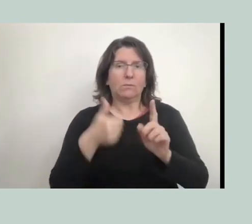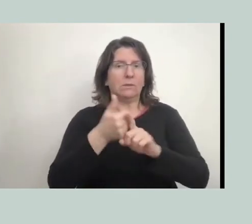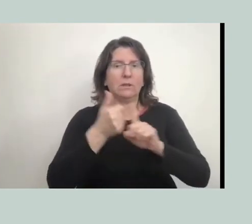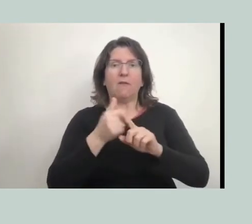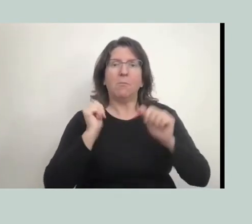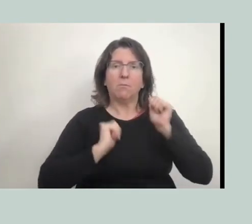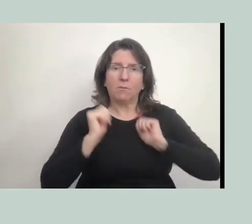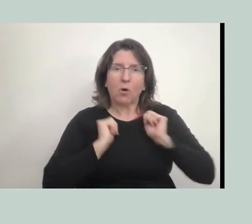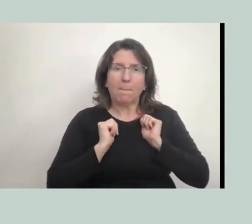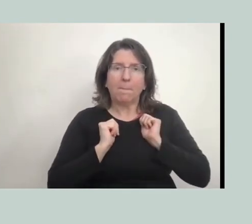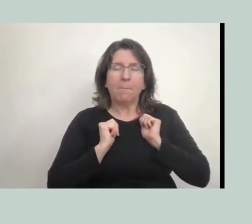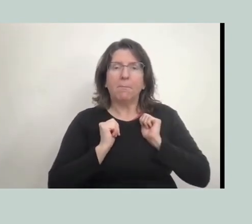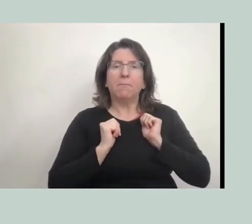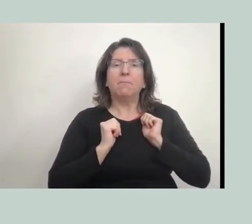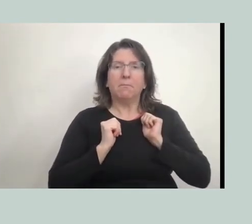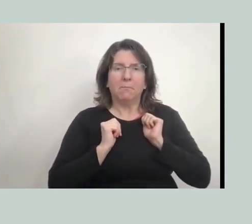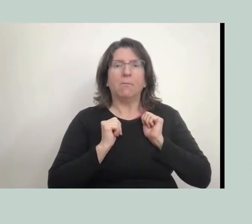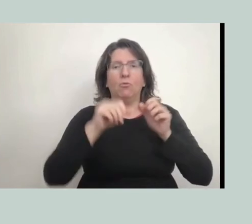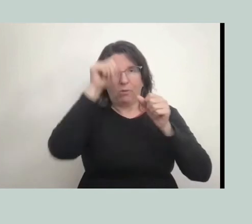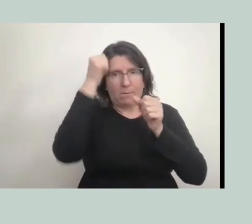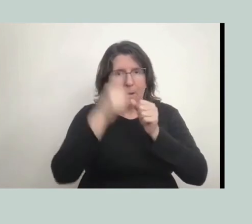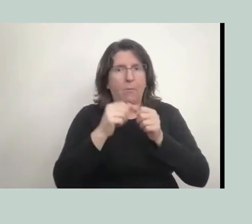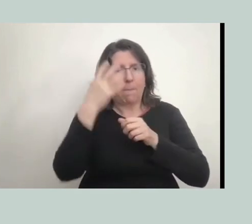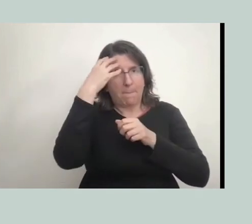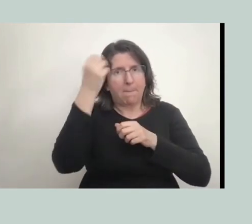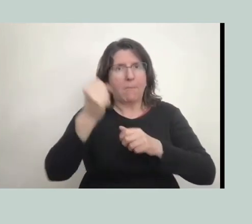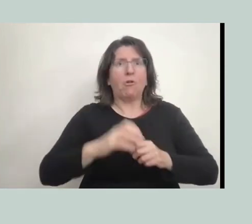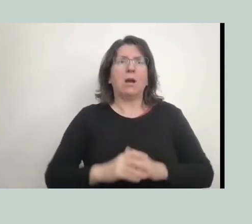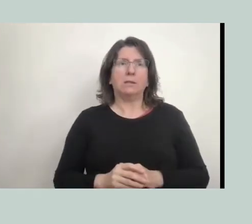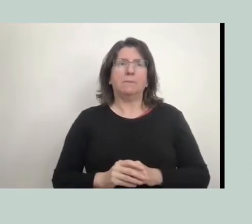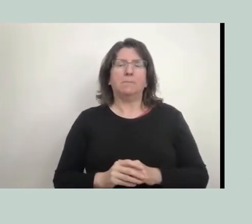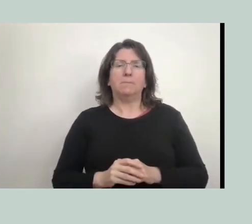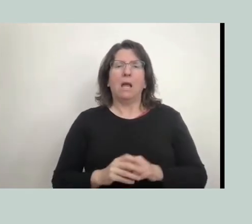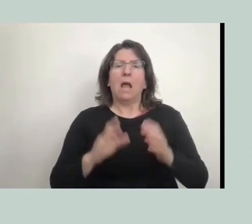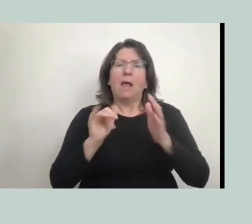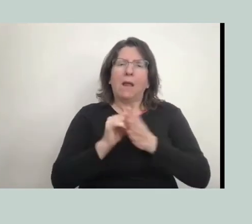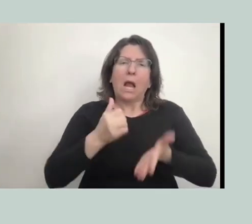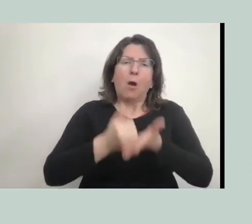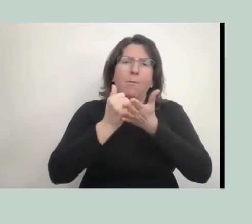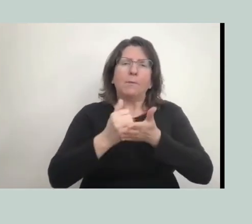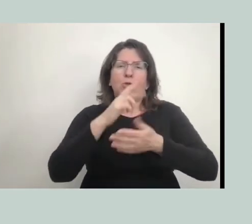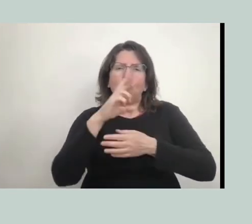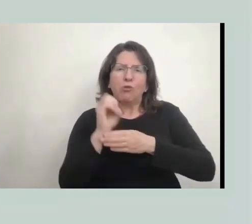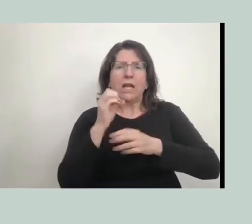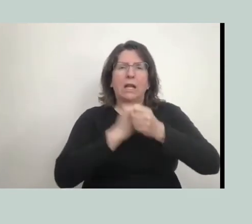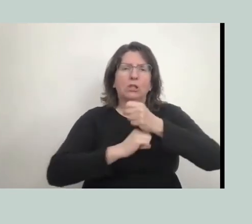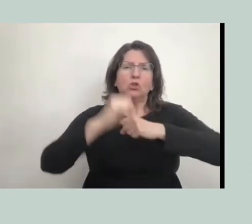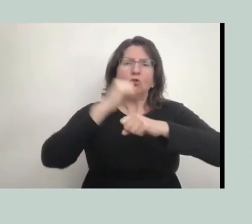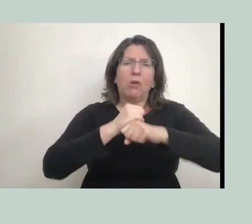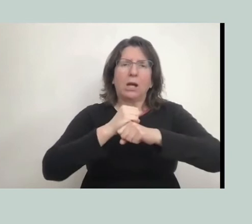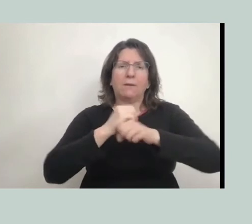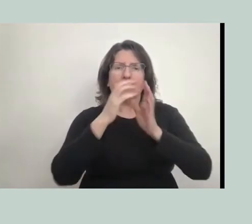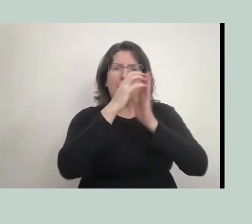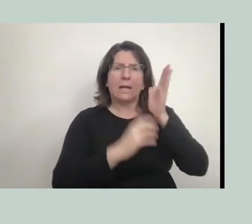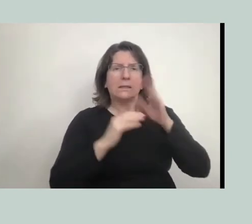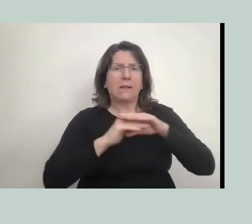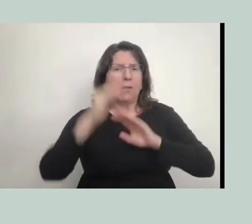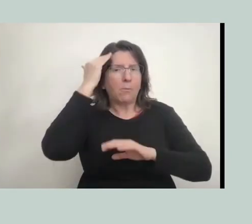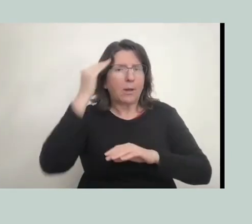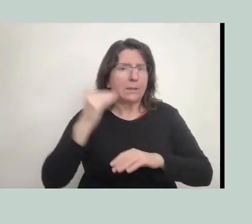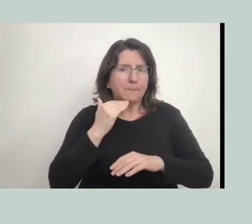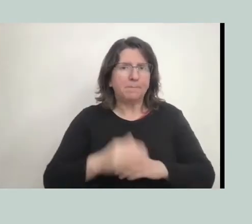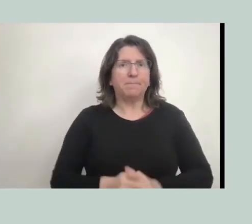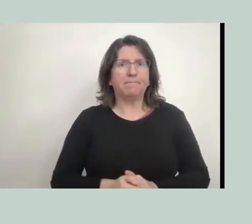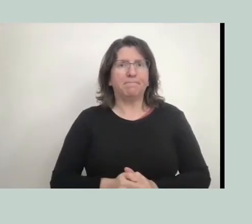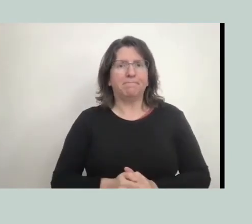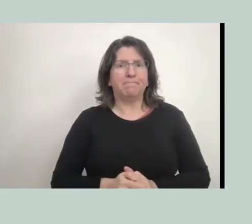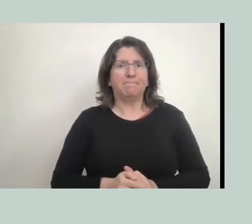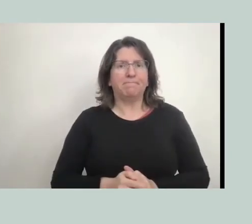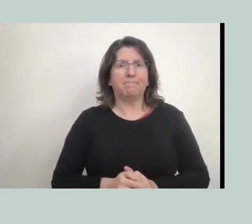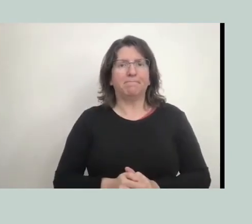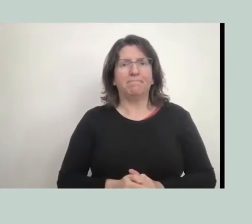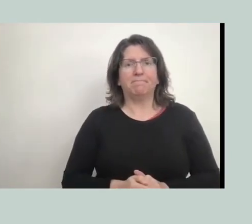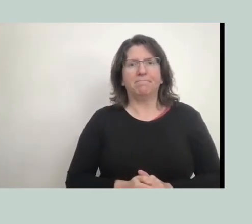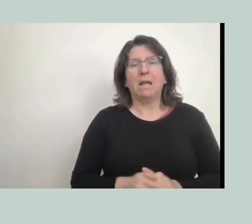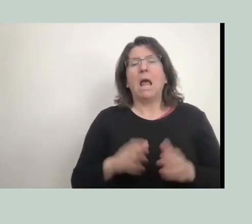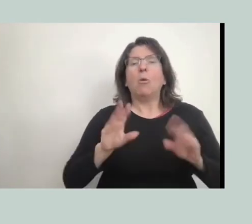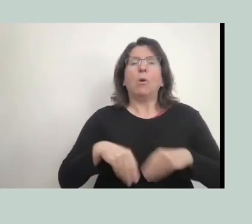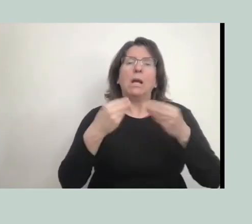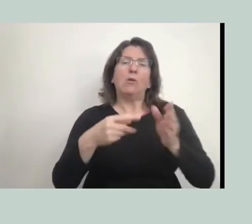You have the student perform it or recite it in some fashion, from memory. This helps them reconstruct the text in their head.